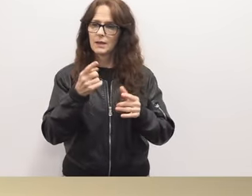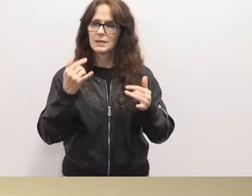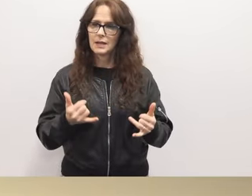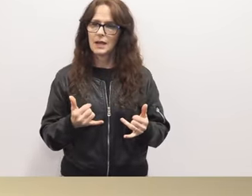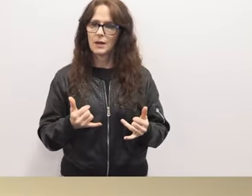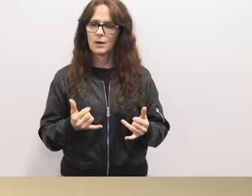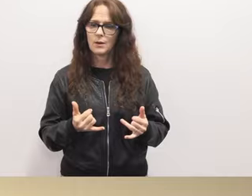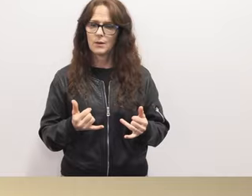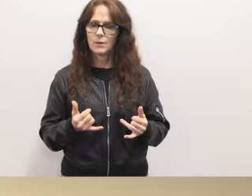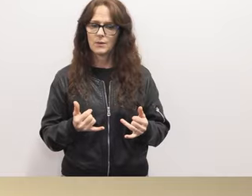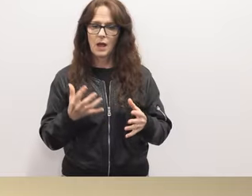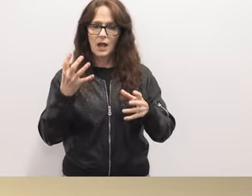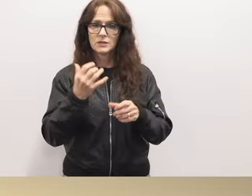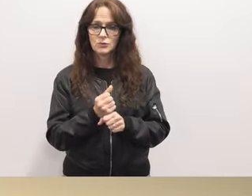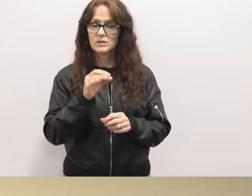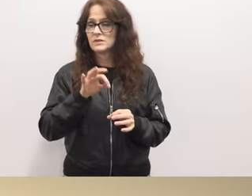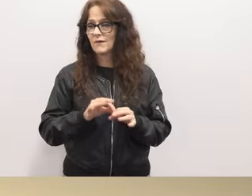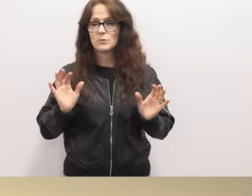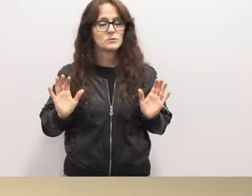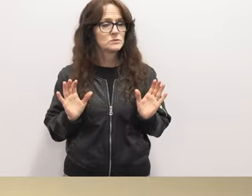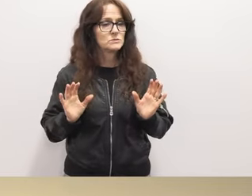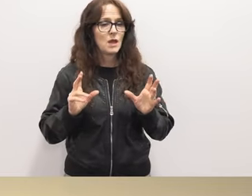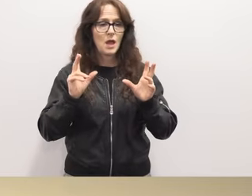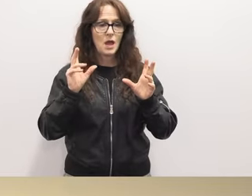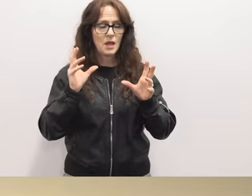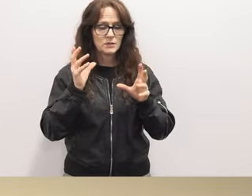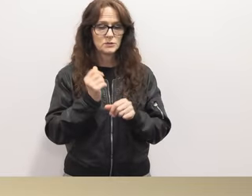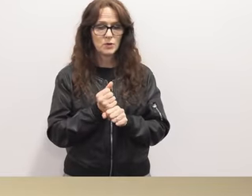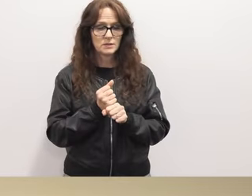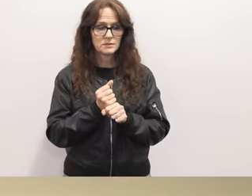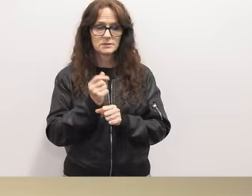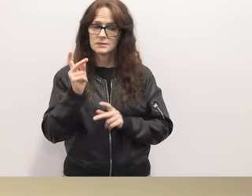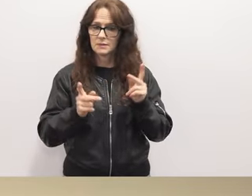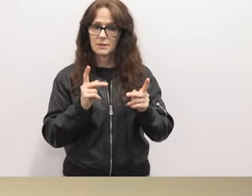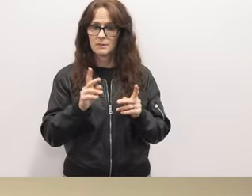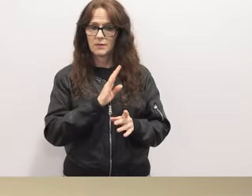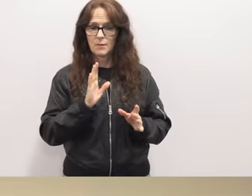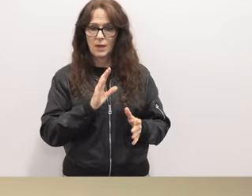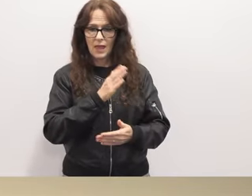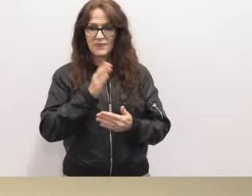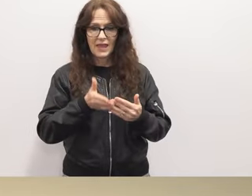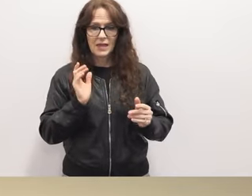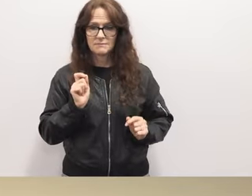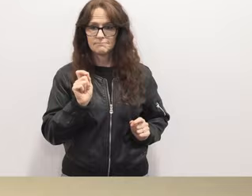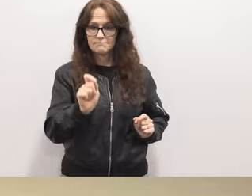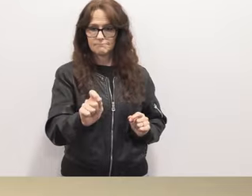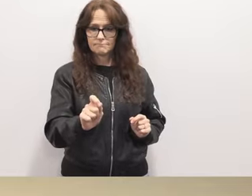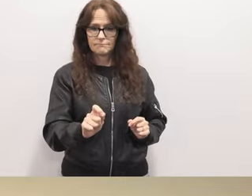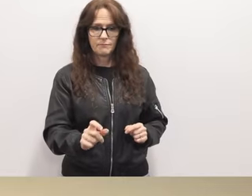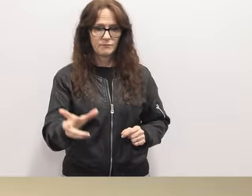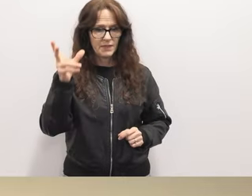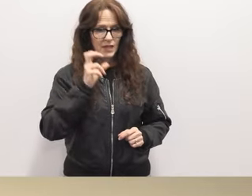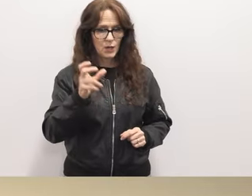is on a go forward basis, I trust the voters and so I trust the wisdom of this board." And that would be the end of it. And they heard that enough that they stopped